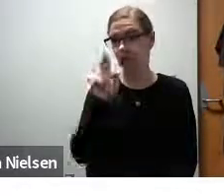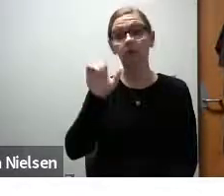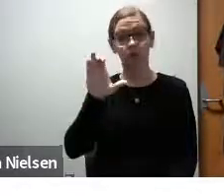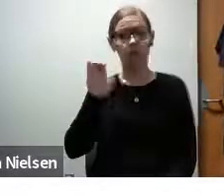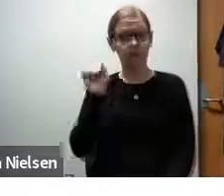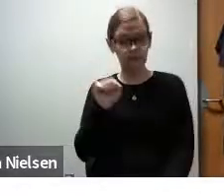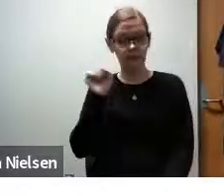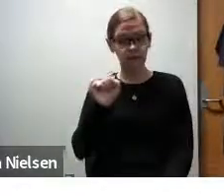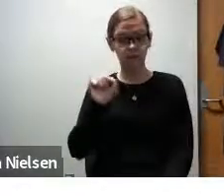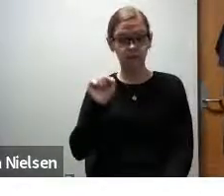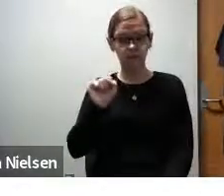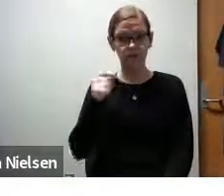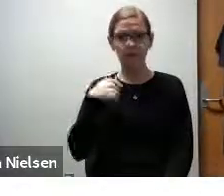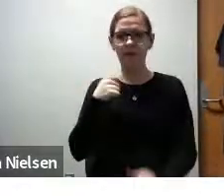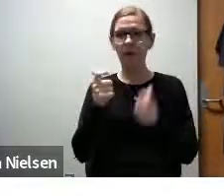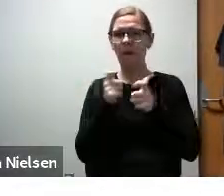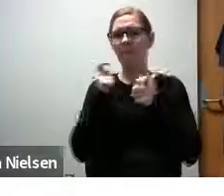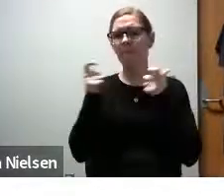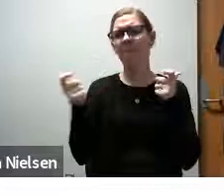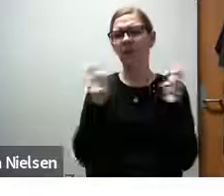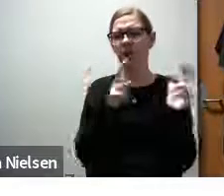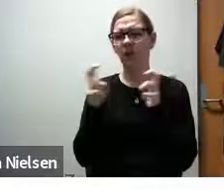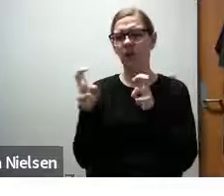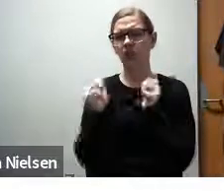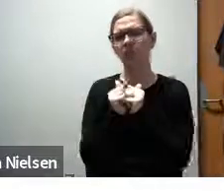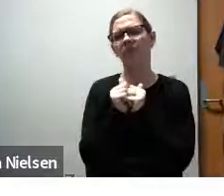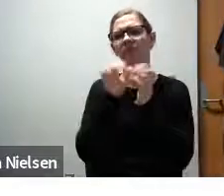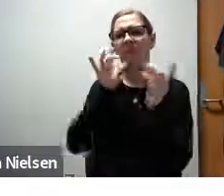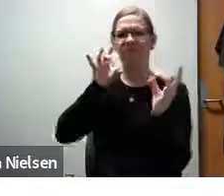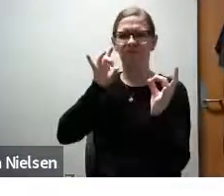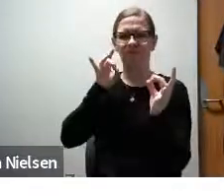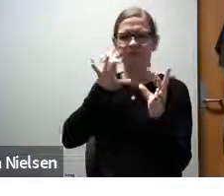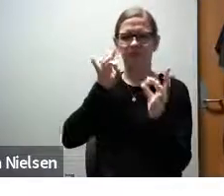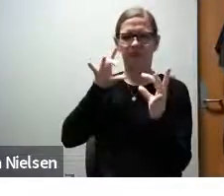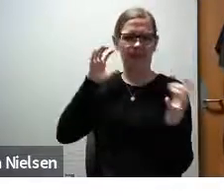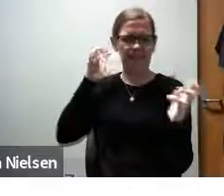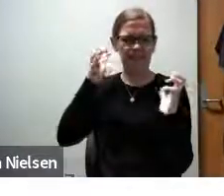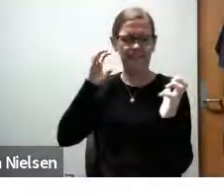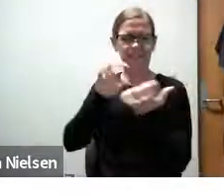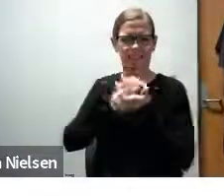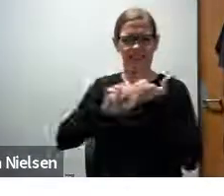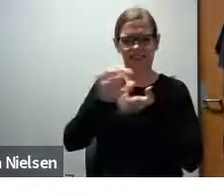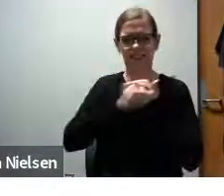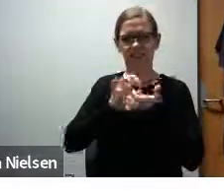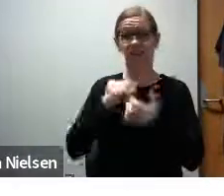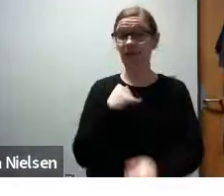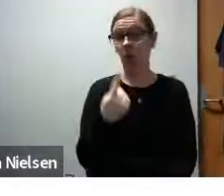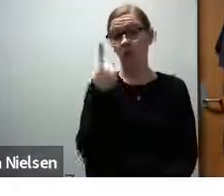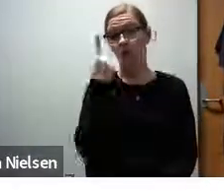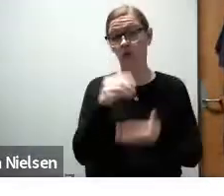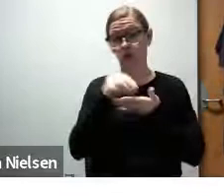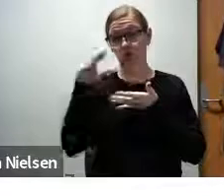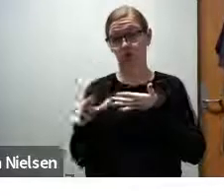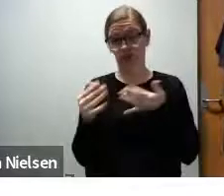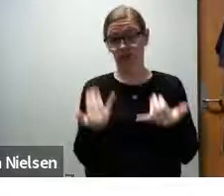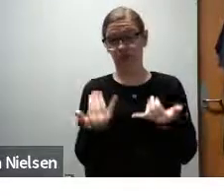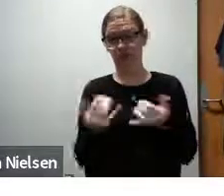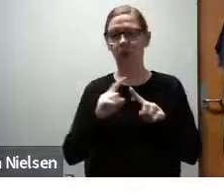Had a major problem with feedback, even though like I only have one student going. So I'm just wondering if there's any tricks to dealing with it.